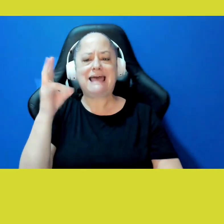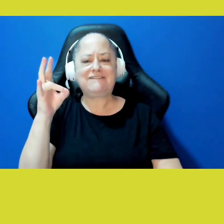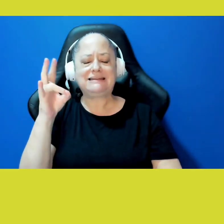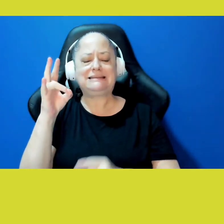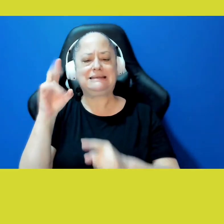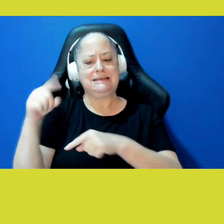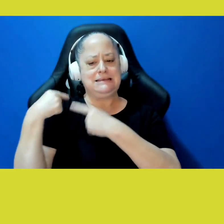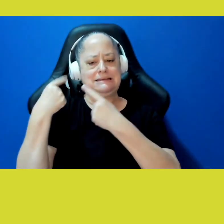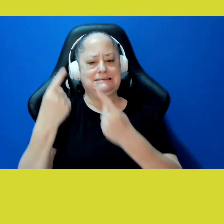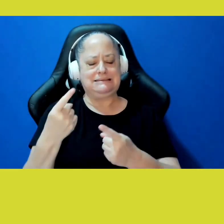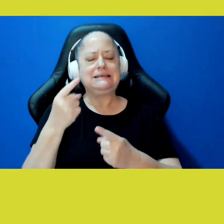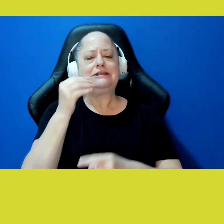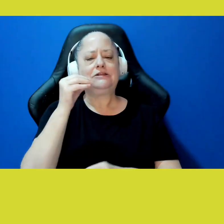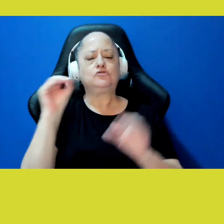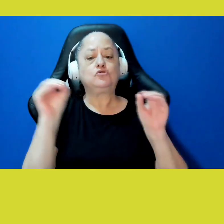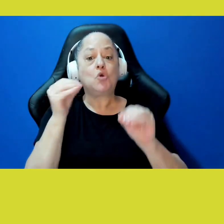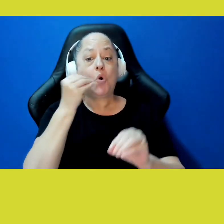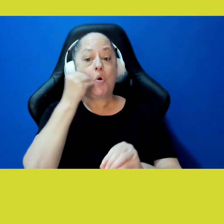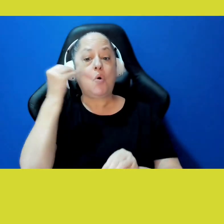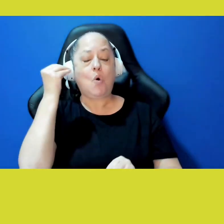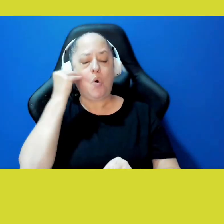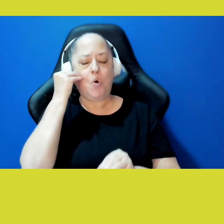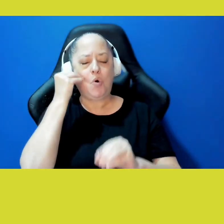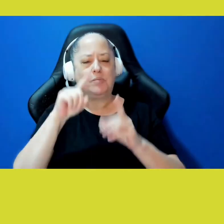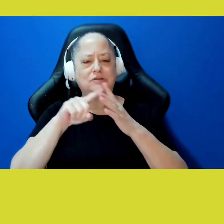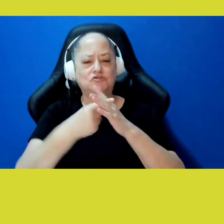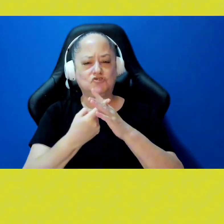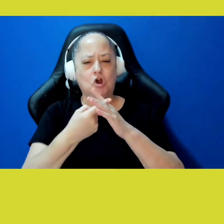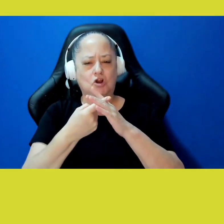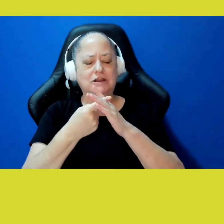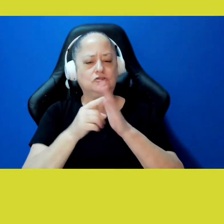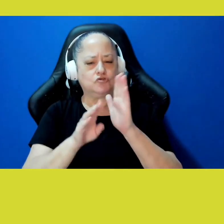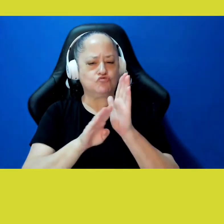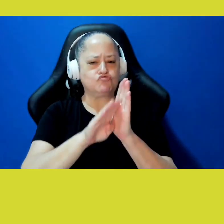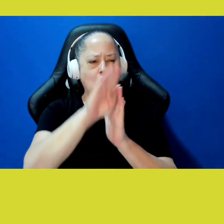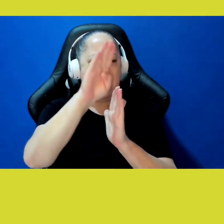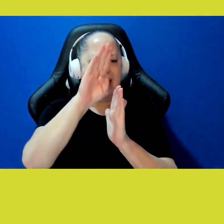homelessness has started to to rise housing first became